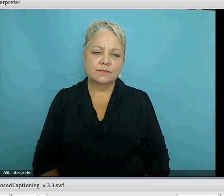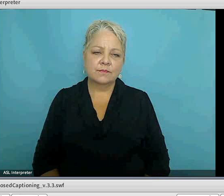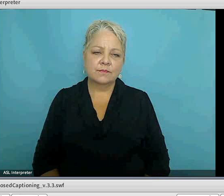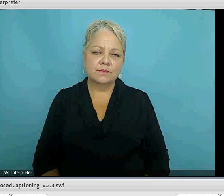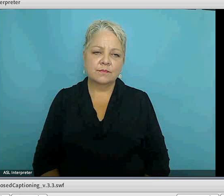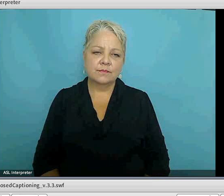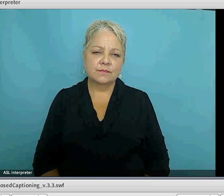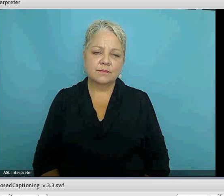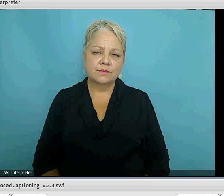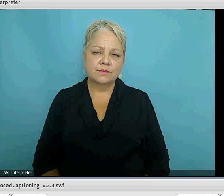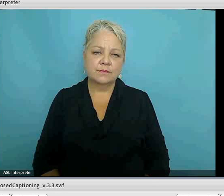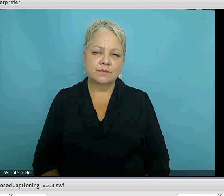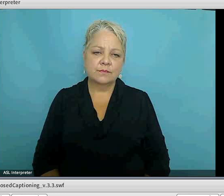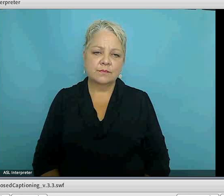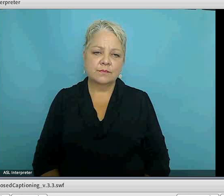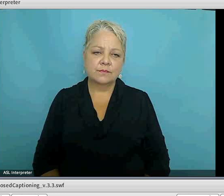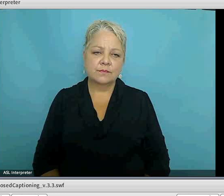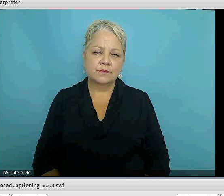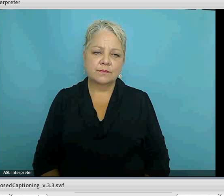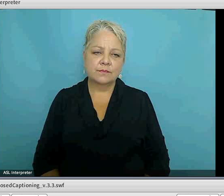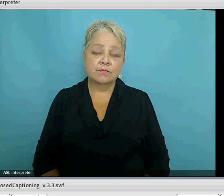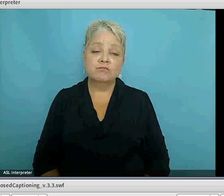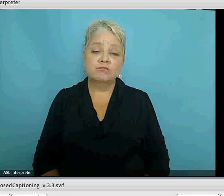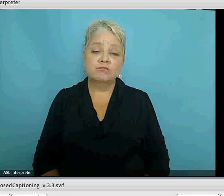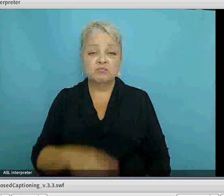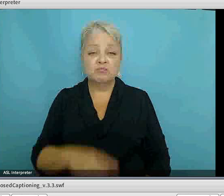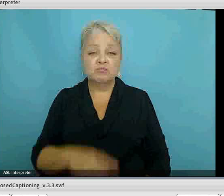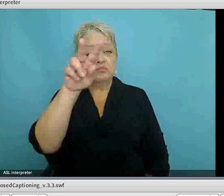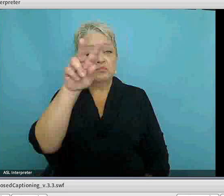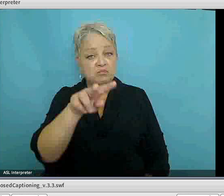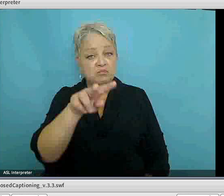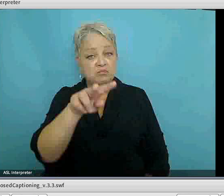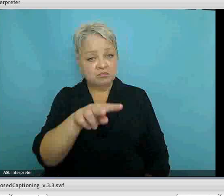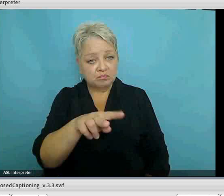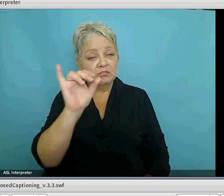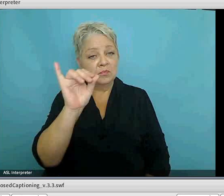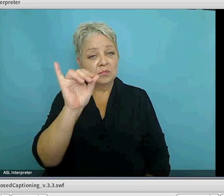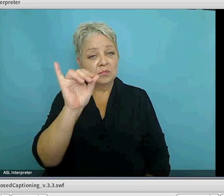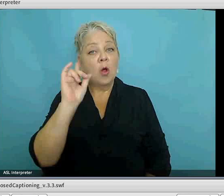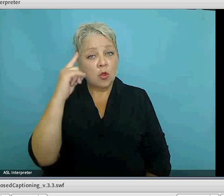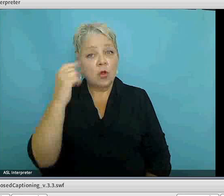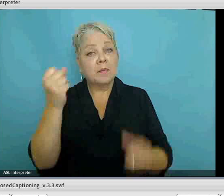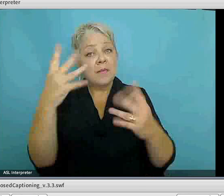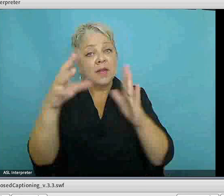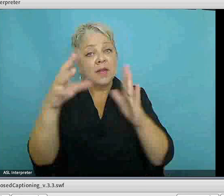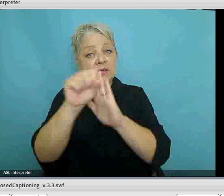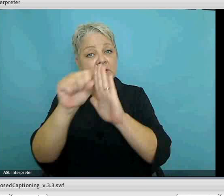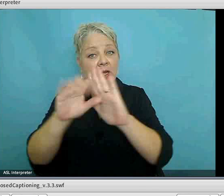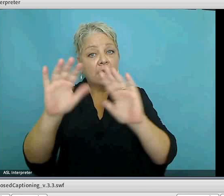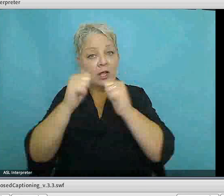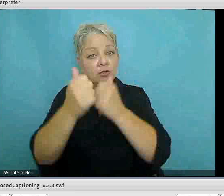It looks like we have representation from many state agencies and organizations today.